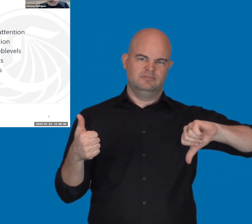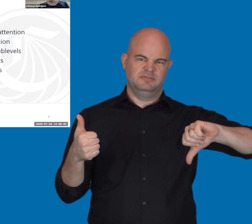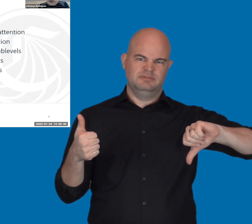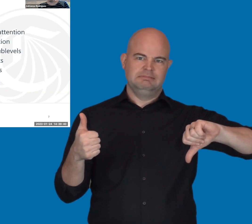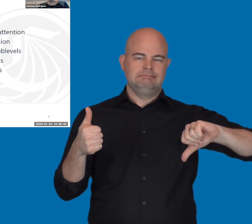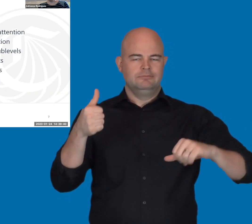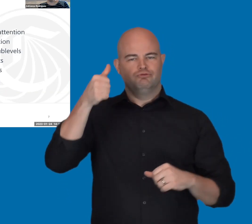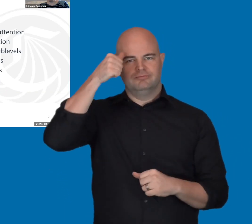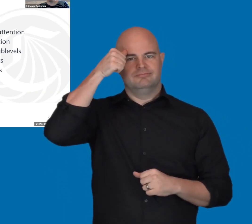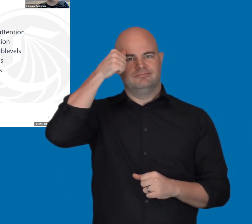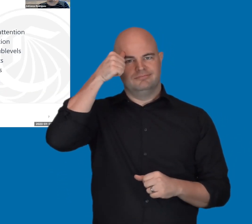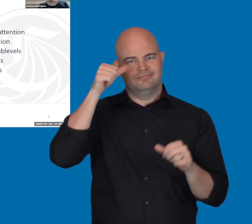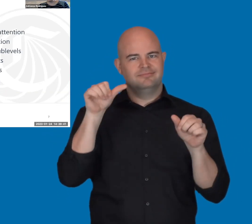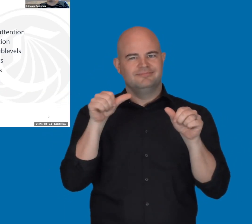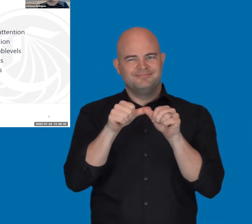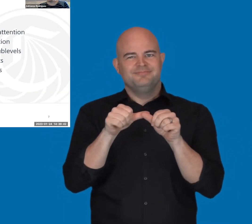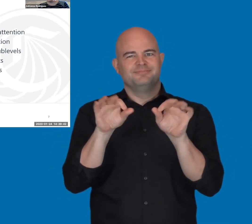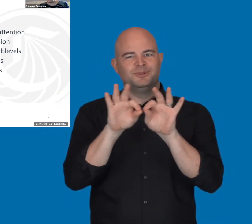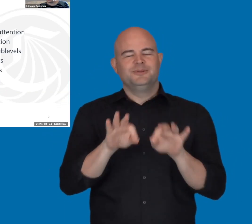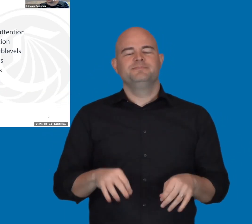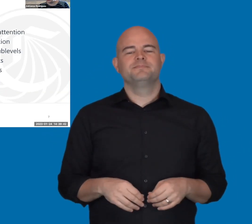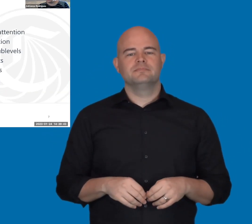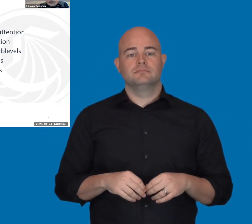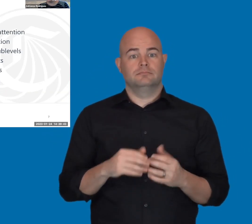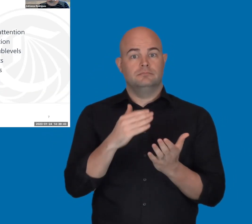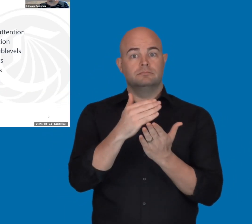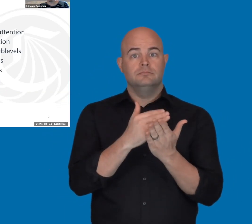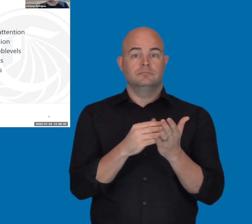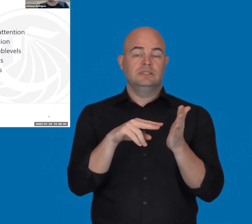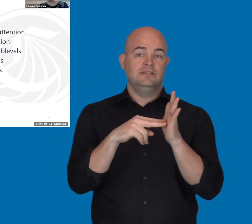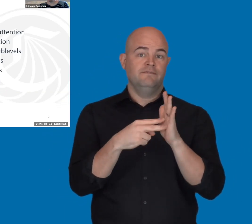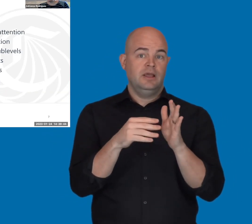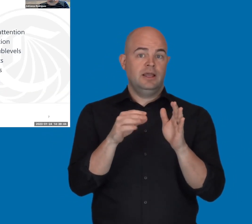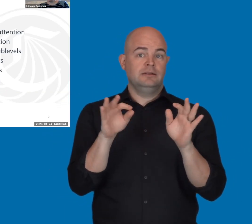You can use lists to define key terms and concepts,